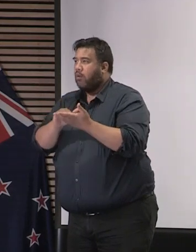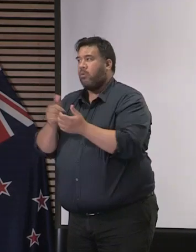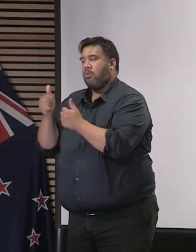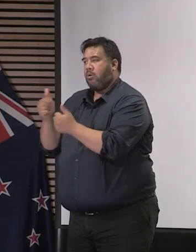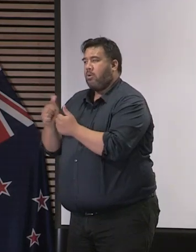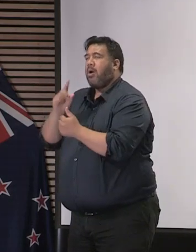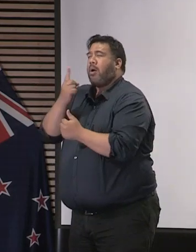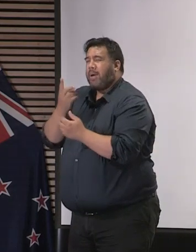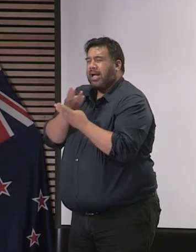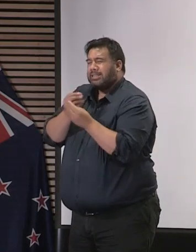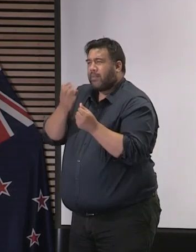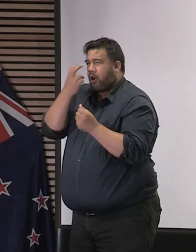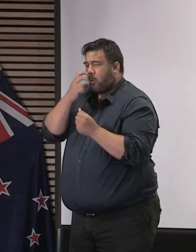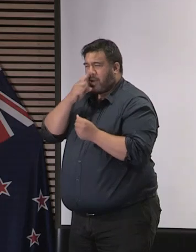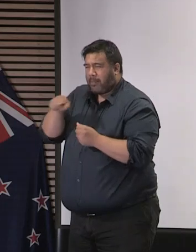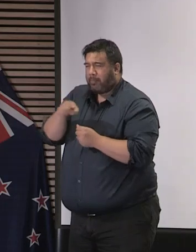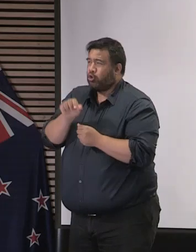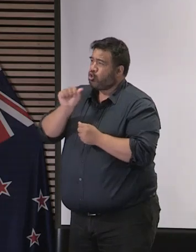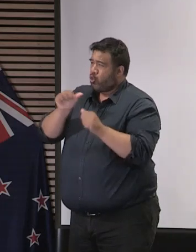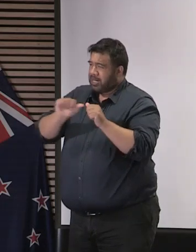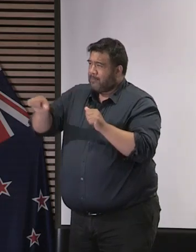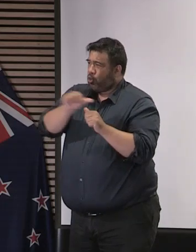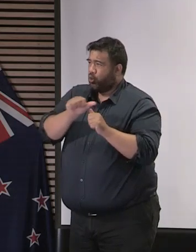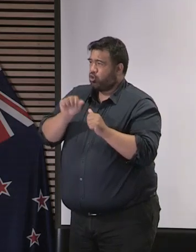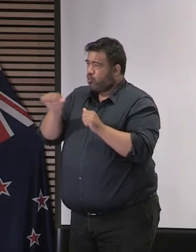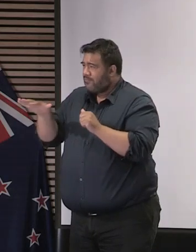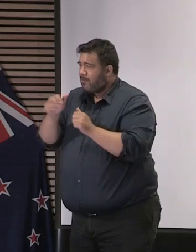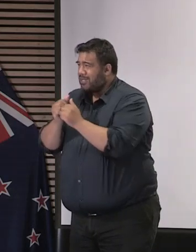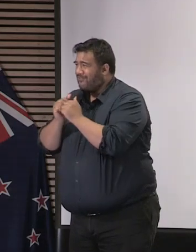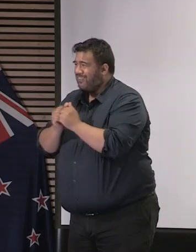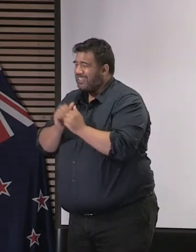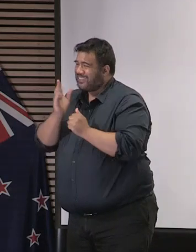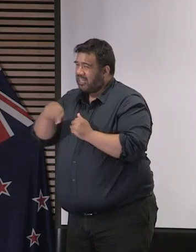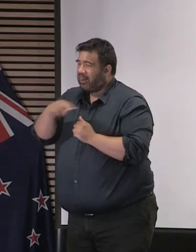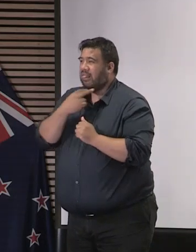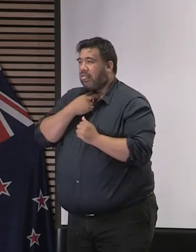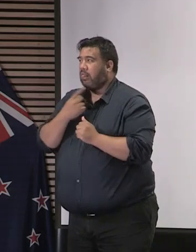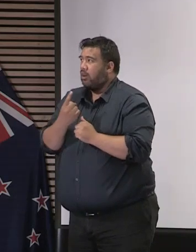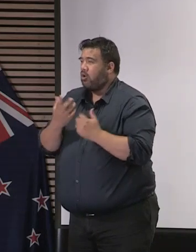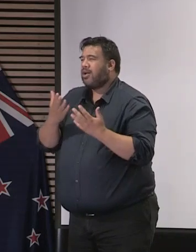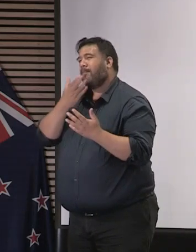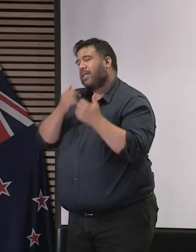getting the support they require. If you know older New Zealanders in your neighbourhood, I'd still